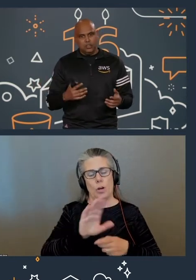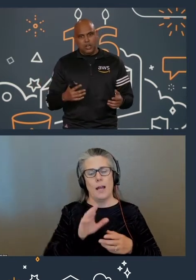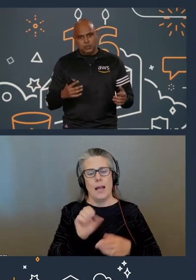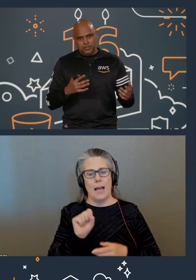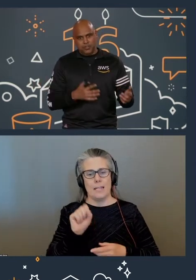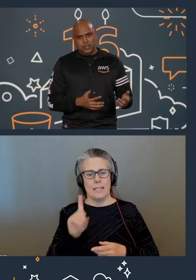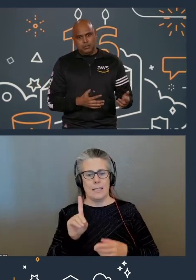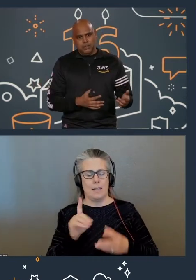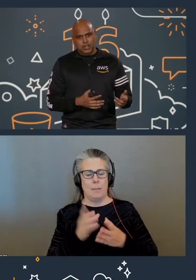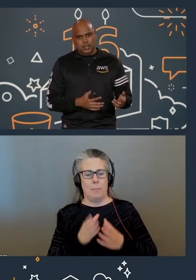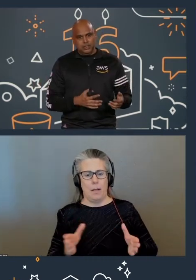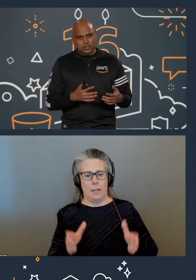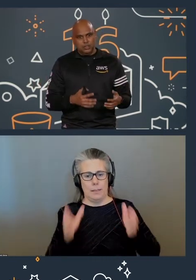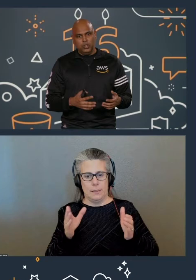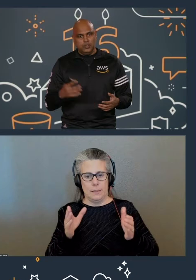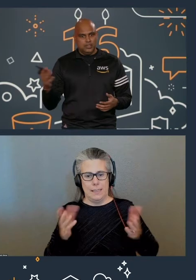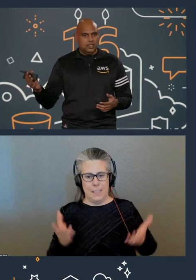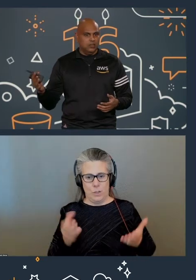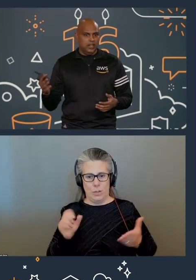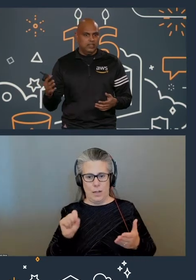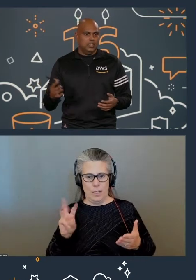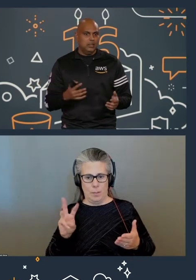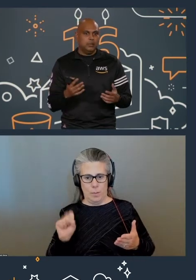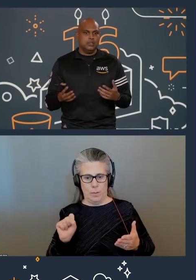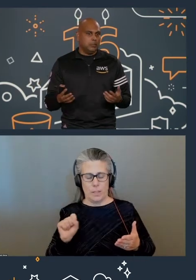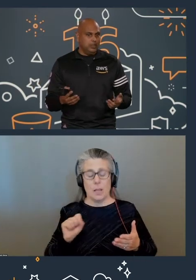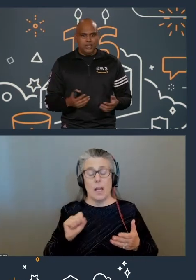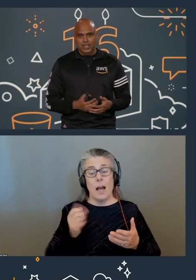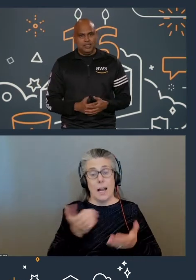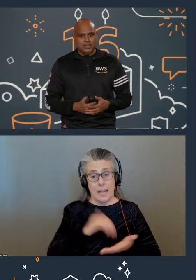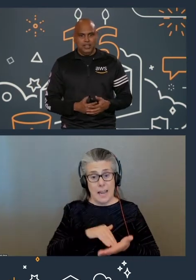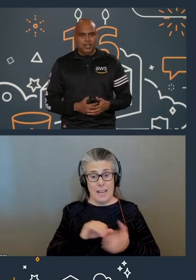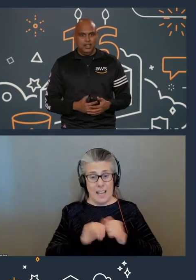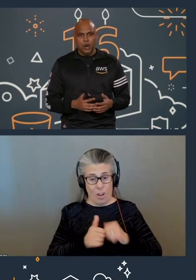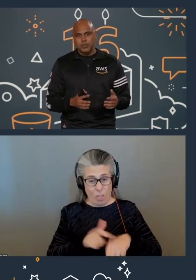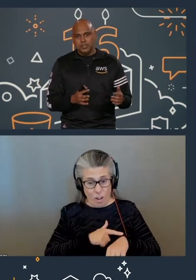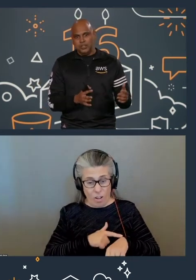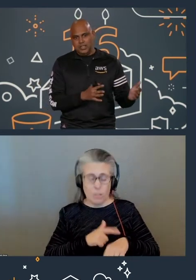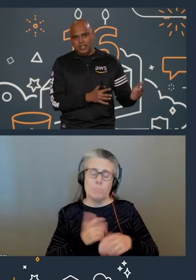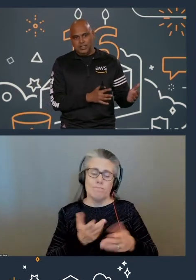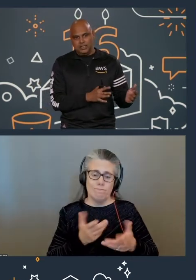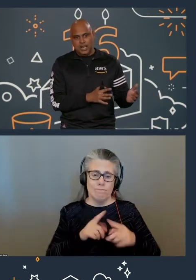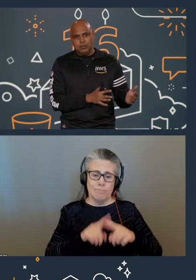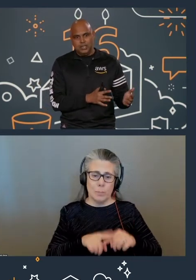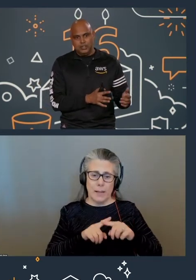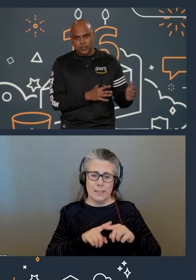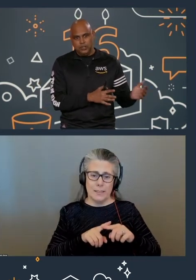to copy from the Snow device into S3 depends upon your dataset, again. How much ever it takes, time it takes for you